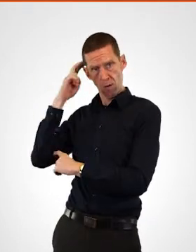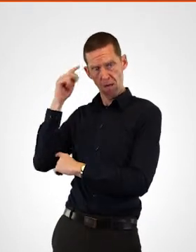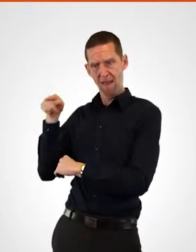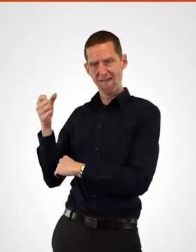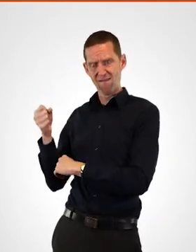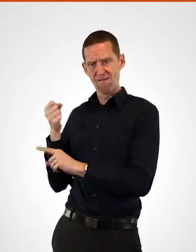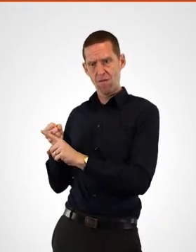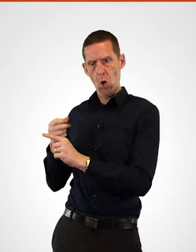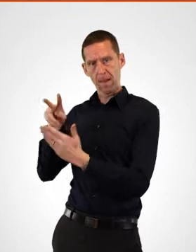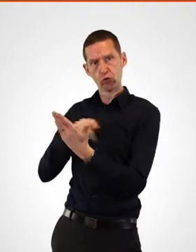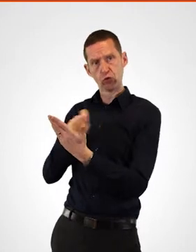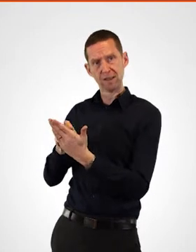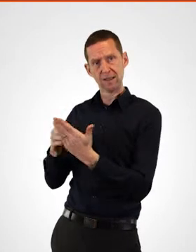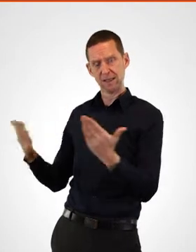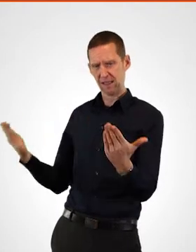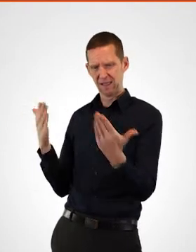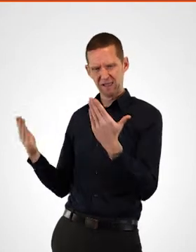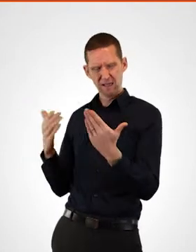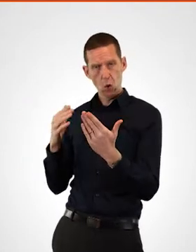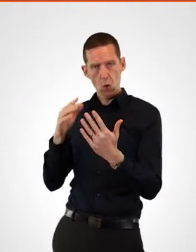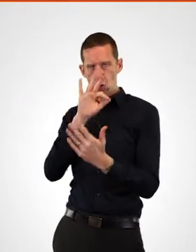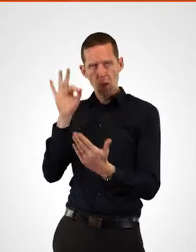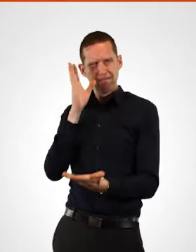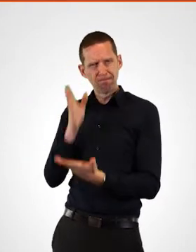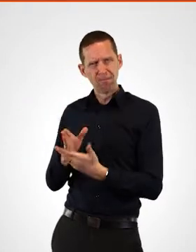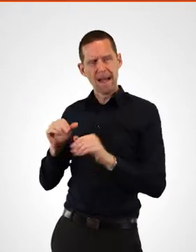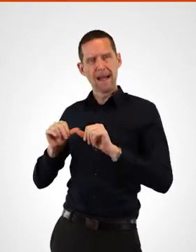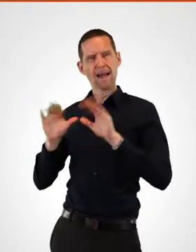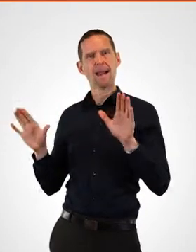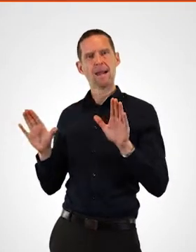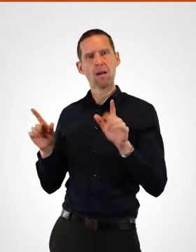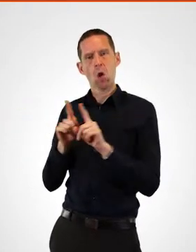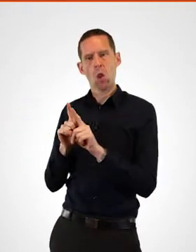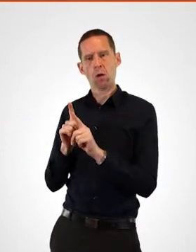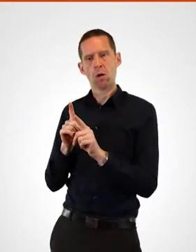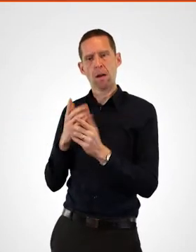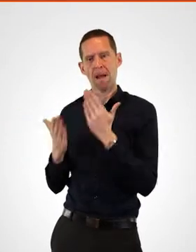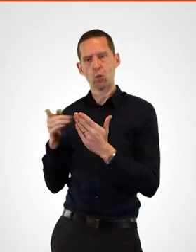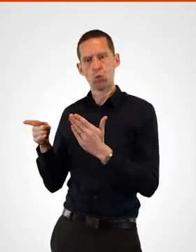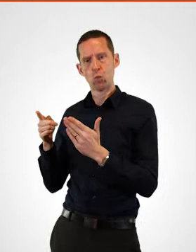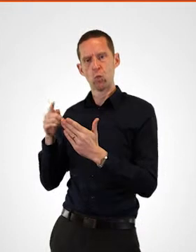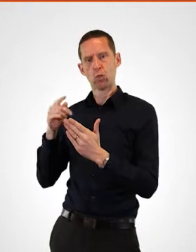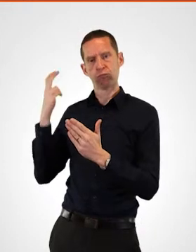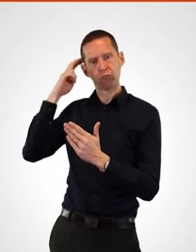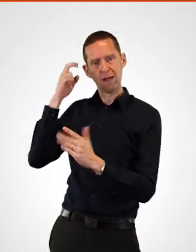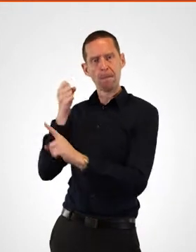on literacy doesn't seem to be nearly as clearcut as the impacts on language.